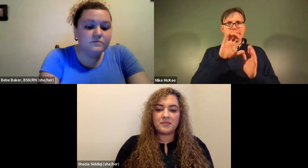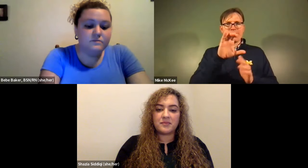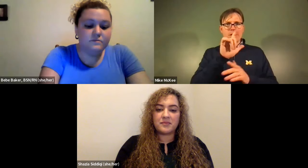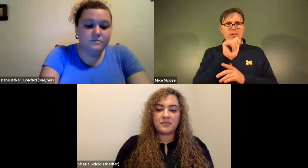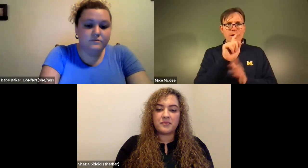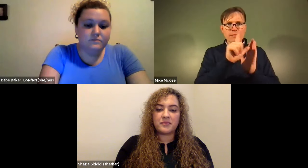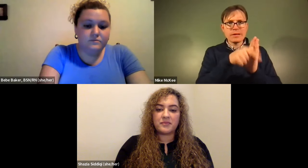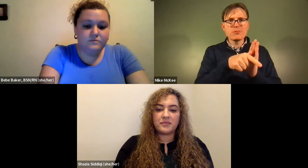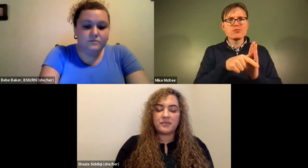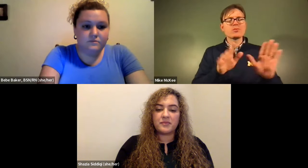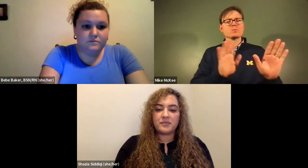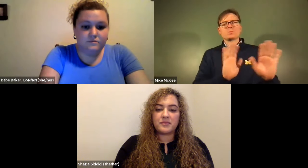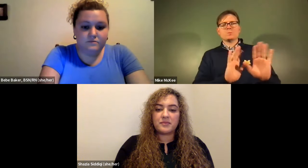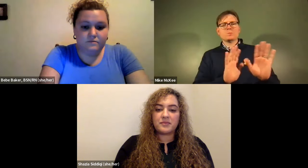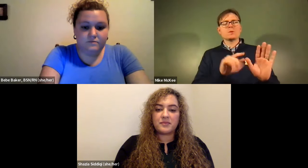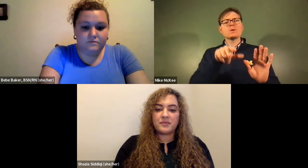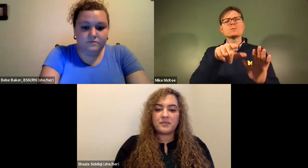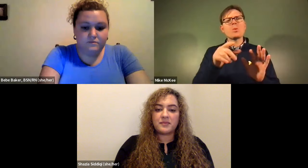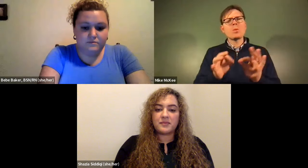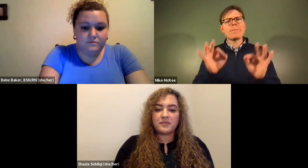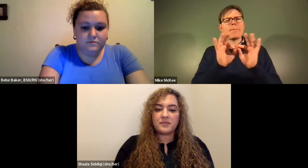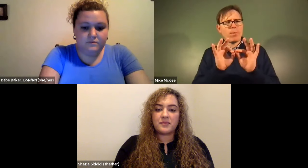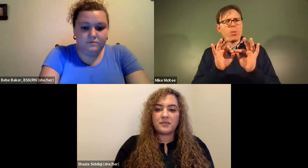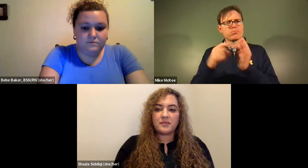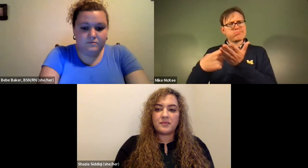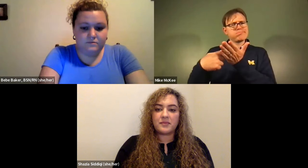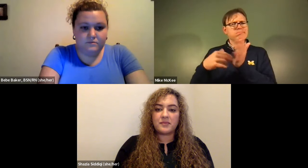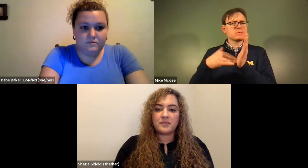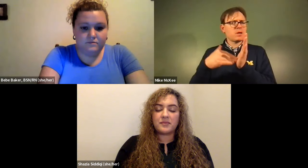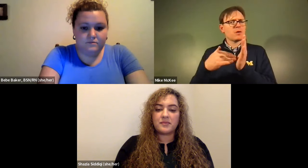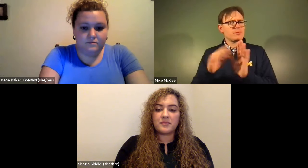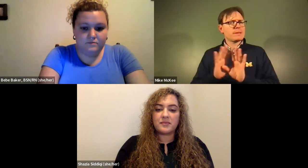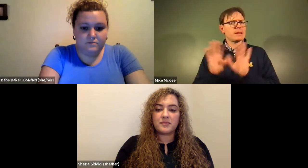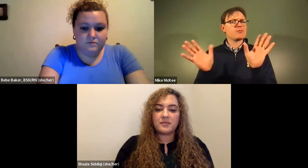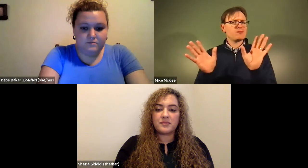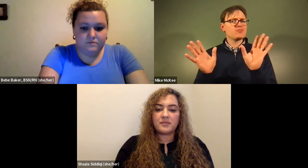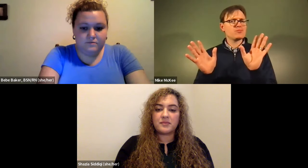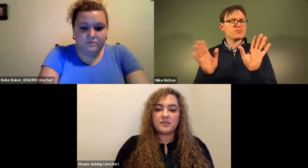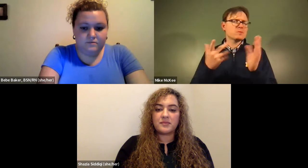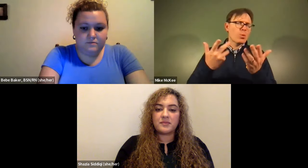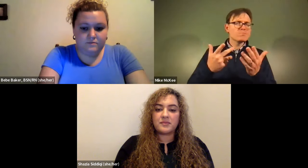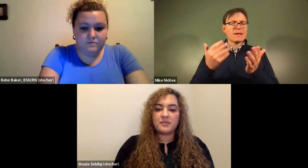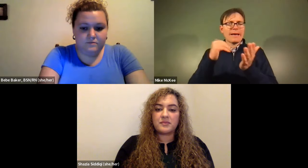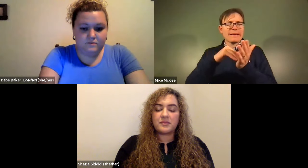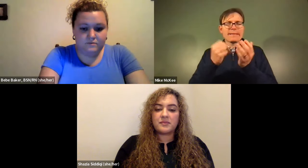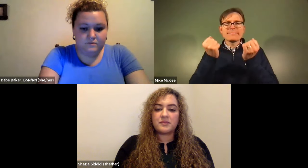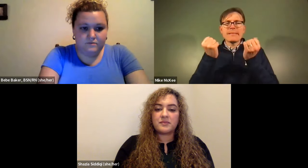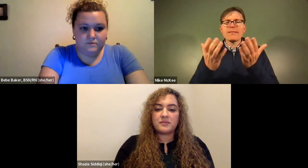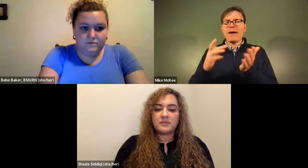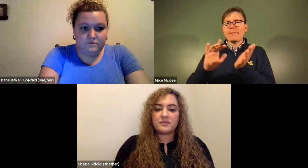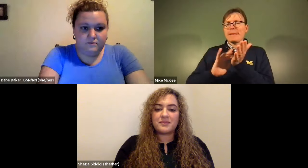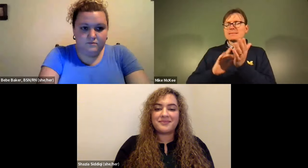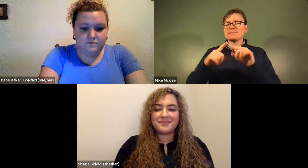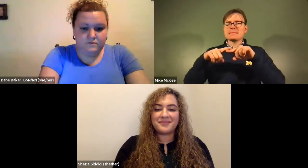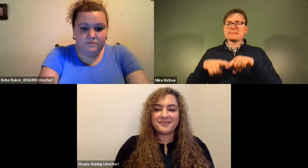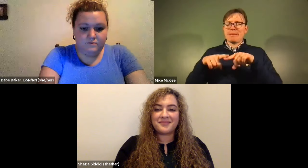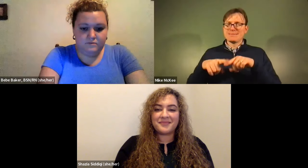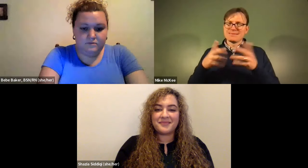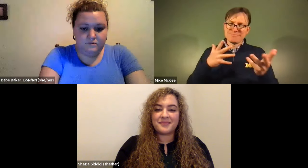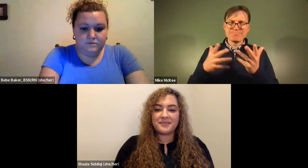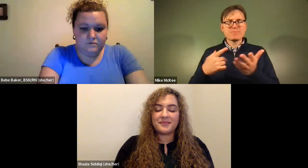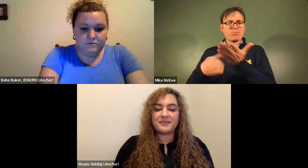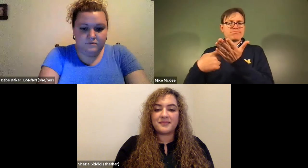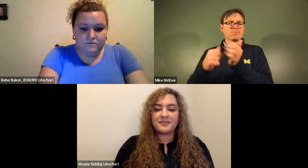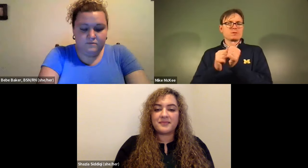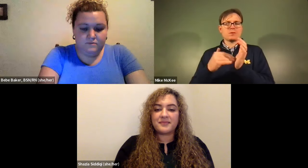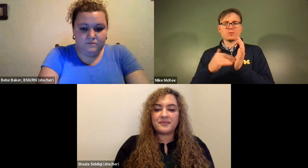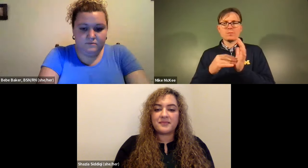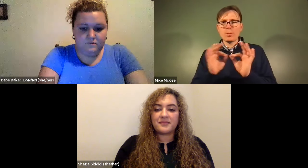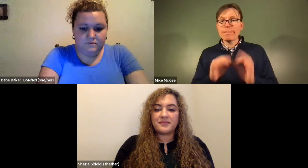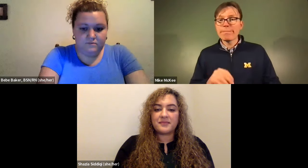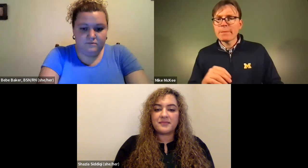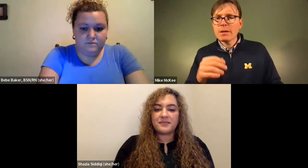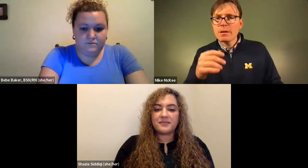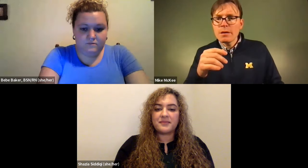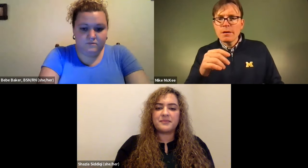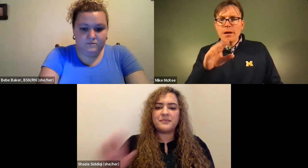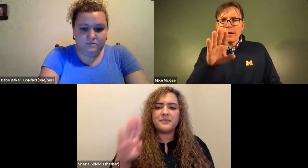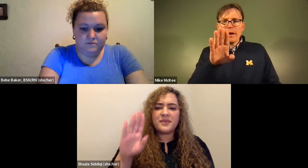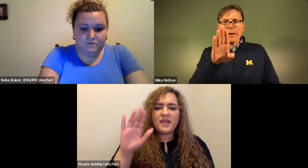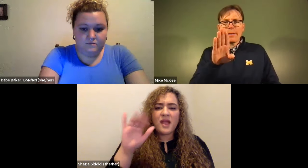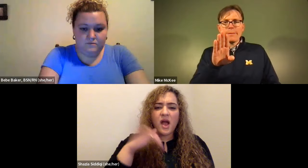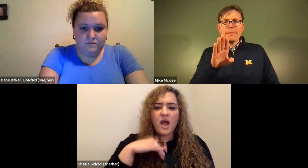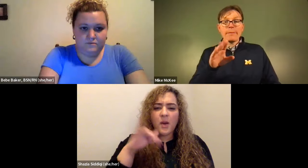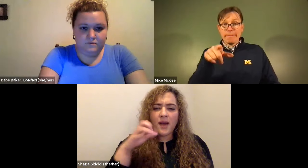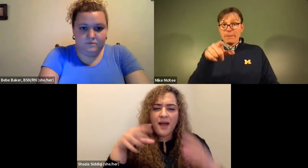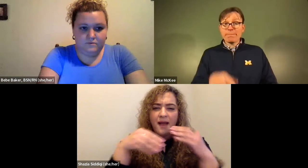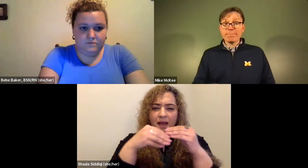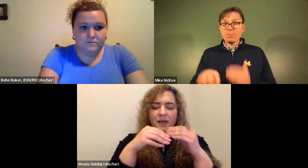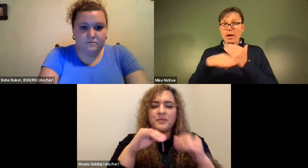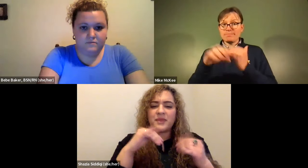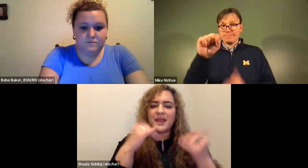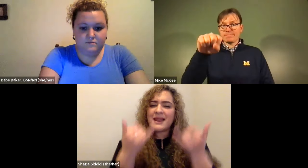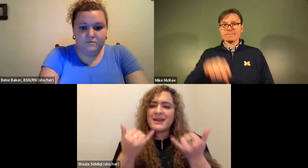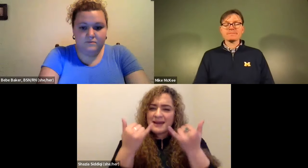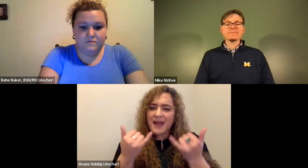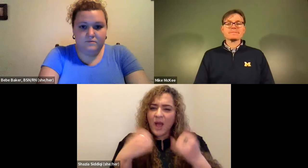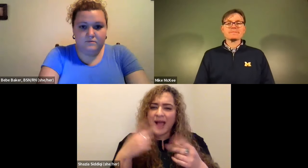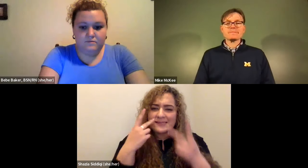James Cech: You know, it depends on if they're at a higher risk for developing clots later as well, so that's something your doctor and you should have a conversation about there are many medications so it depends on your situation, but which one the darks in the US or Director city yeah.